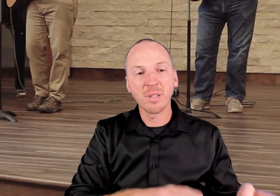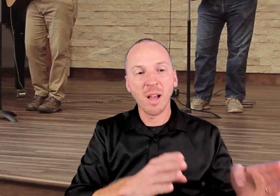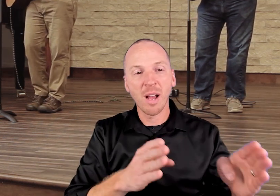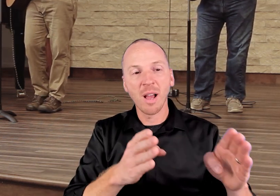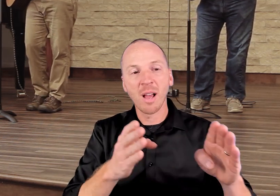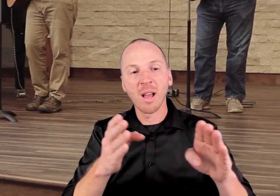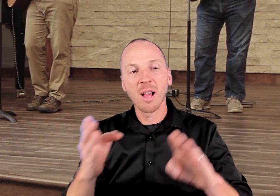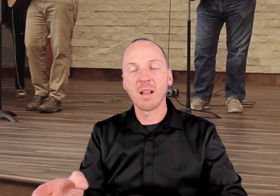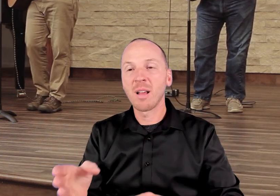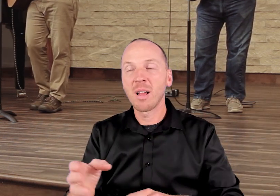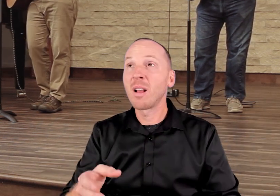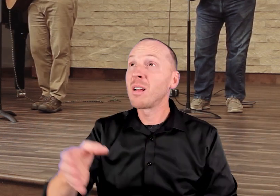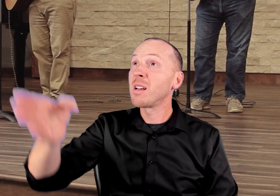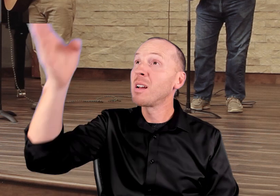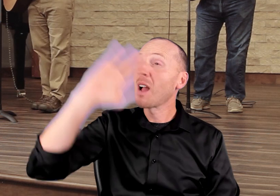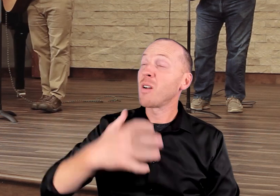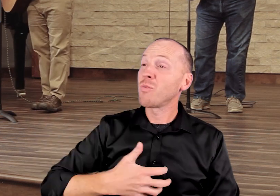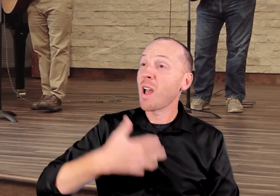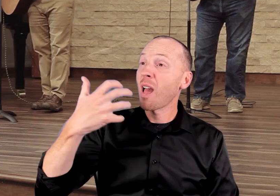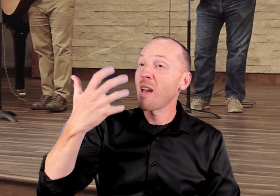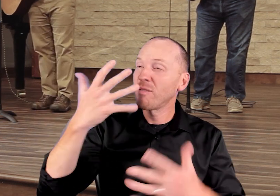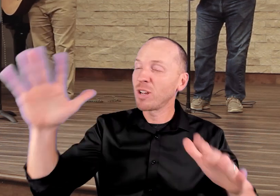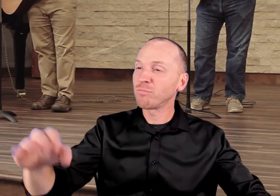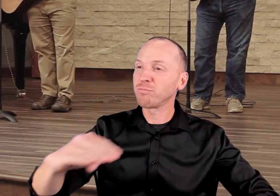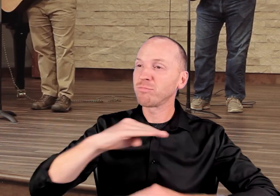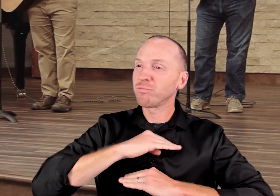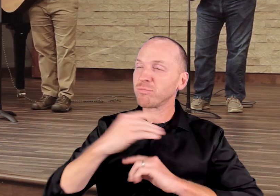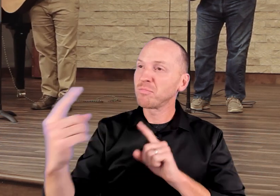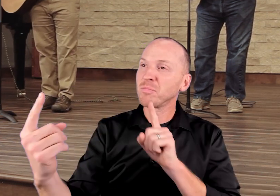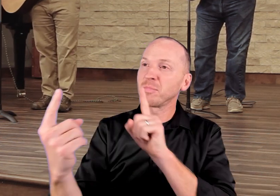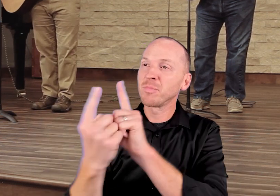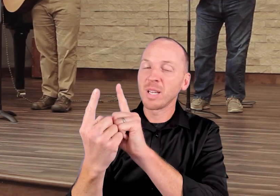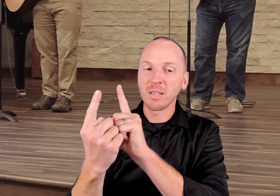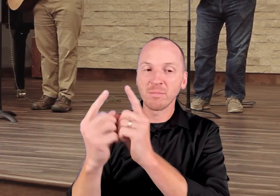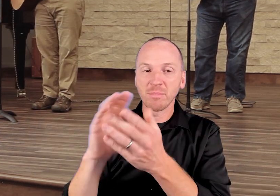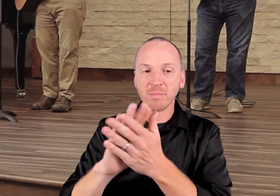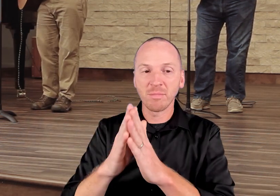The wrath of God was satisfied;